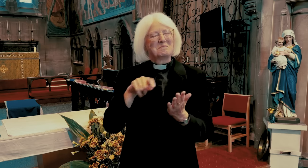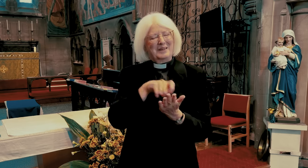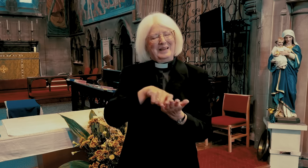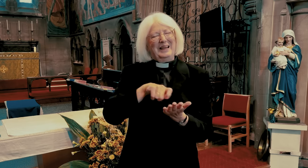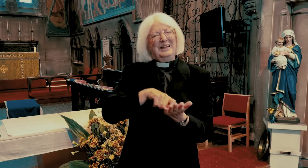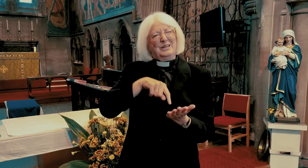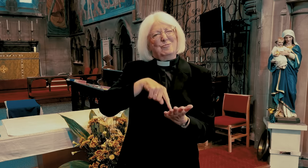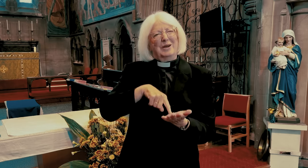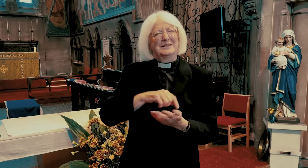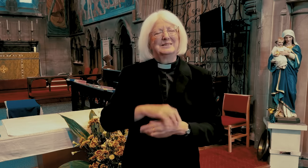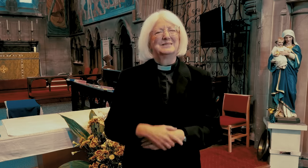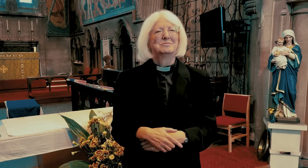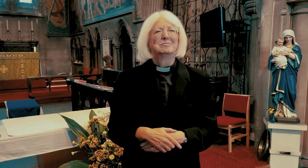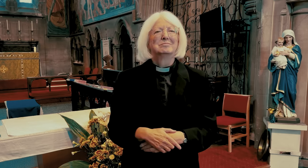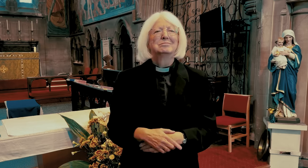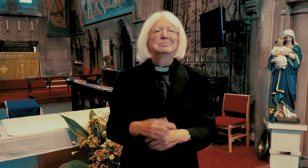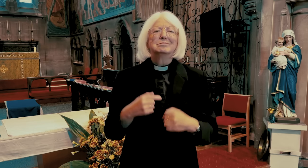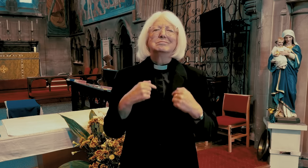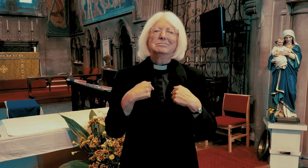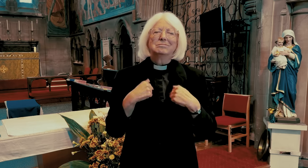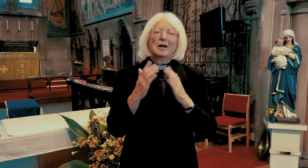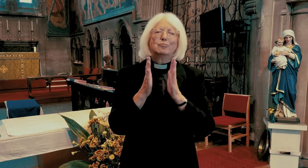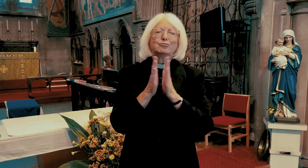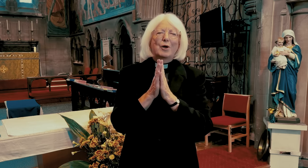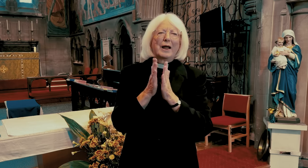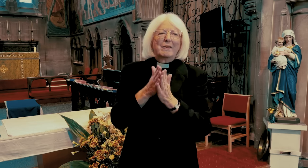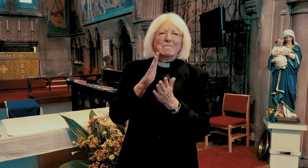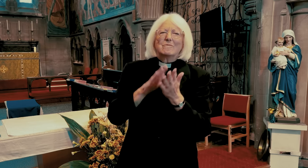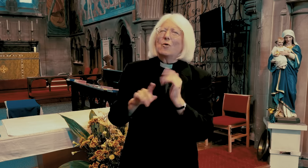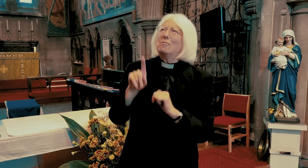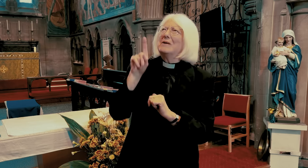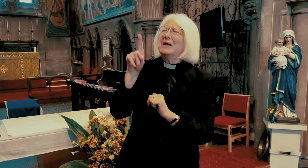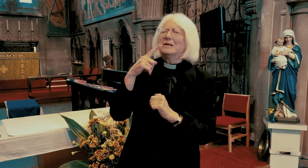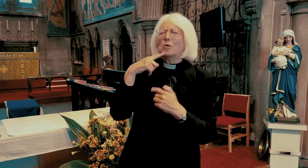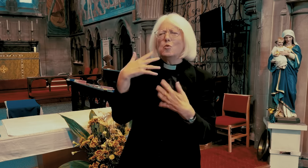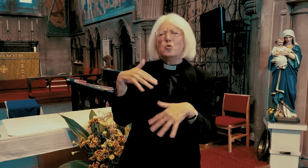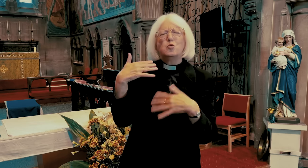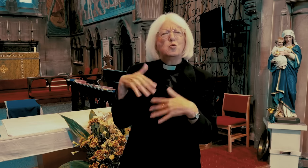He writes: I pray that out of his glorious riches